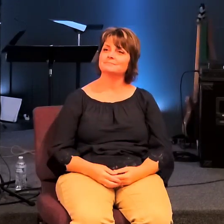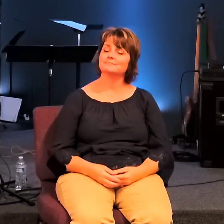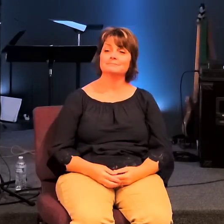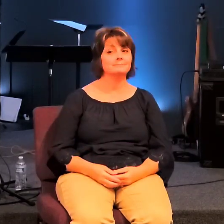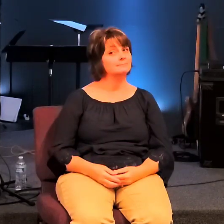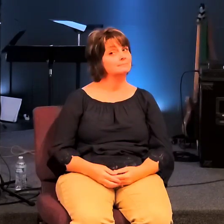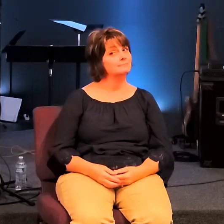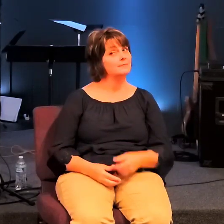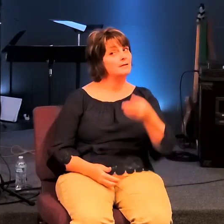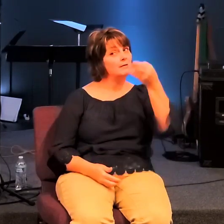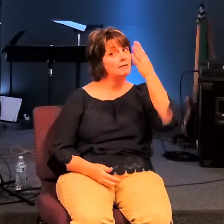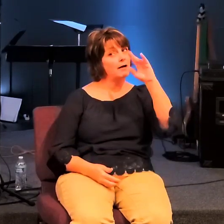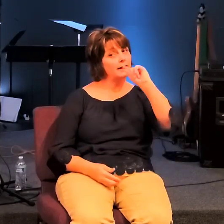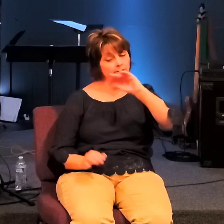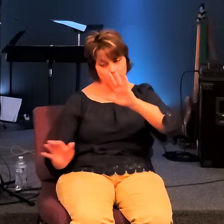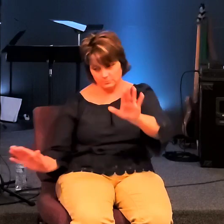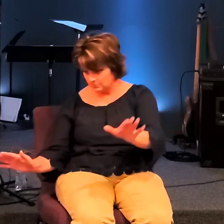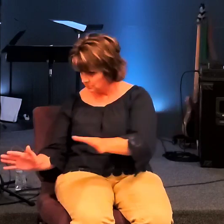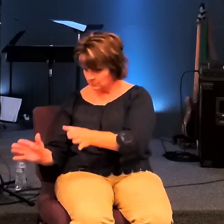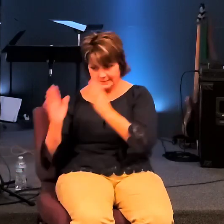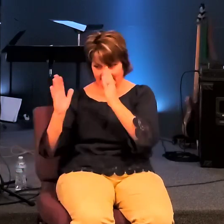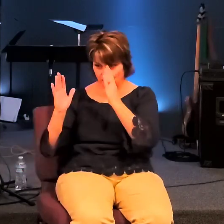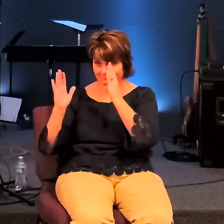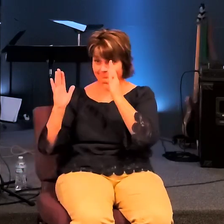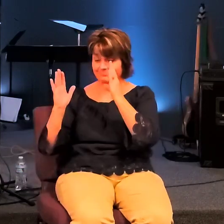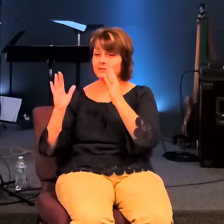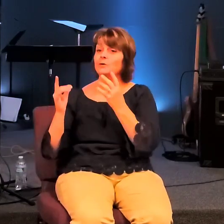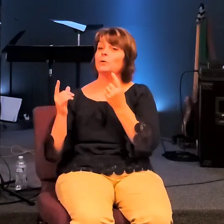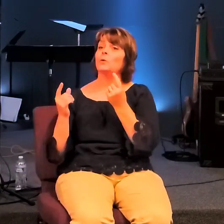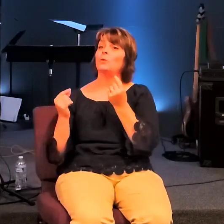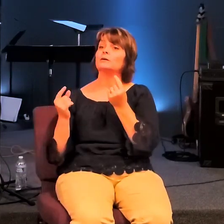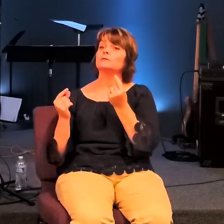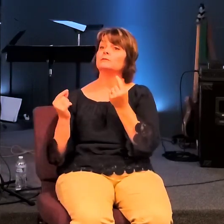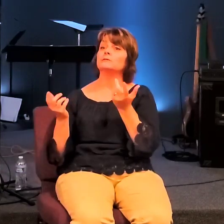to get his attention in an in order to get his attention he had to get to the place where